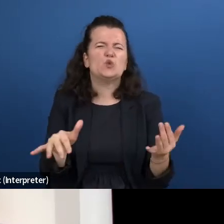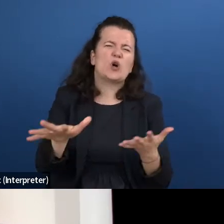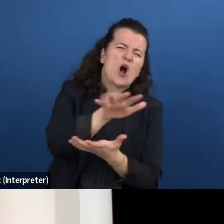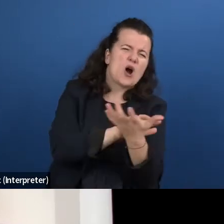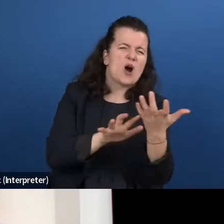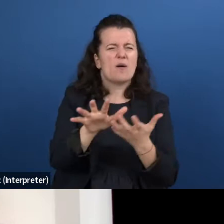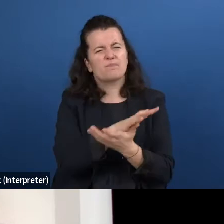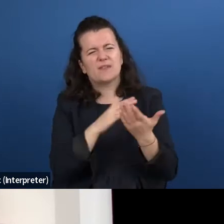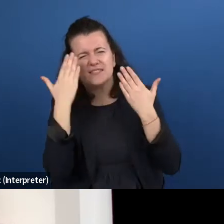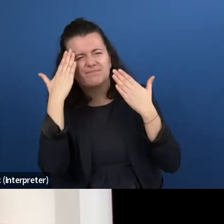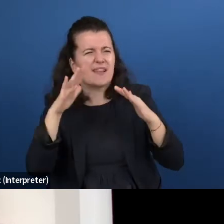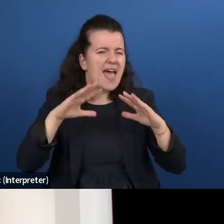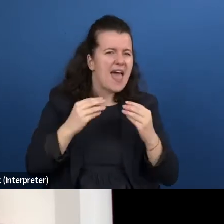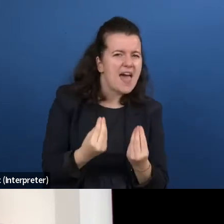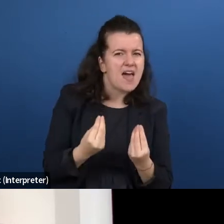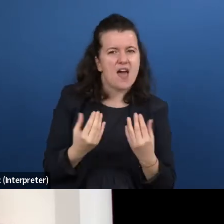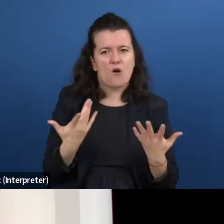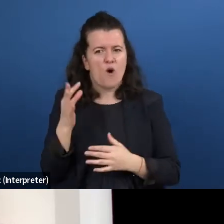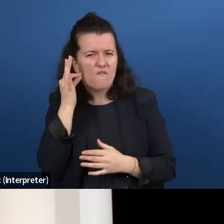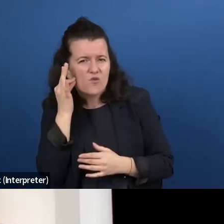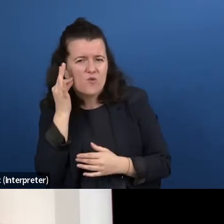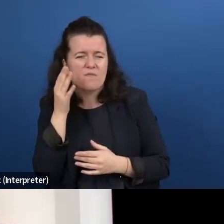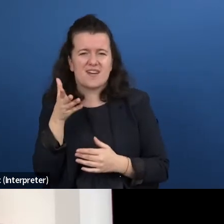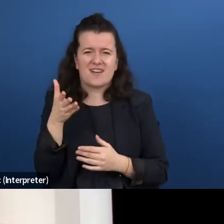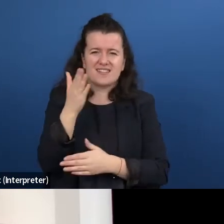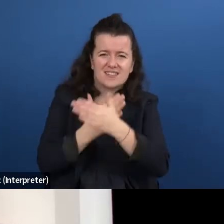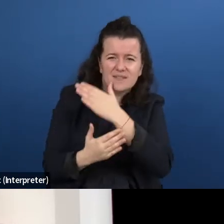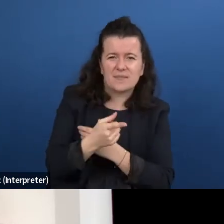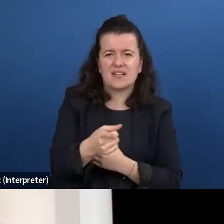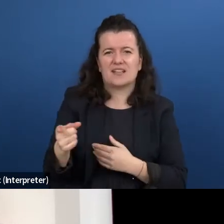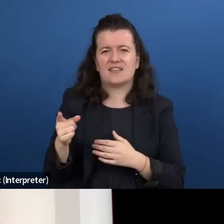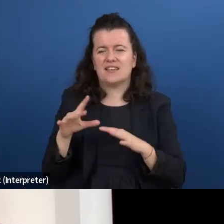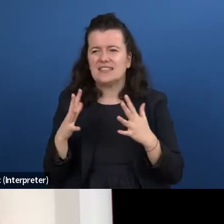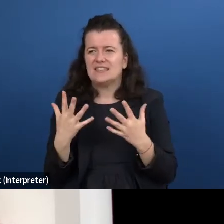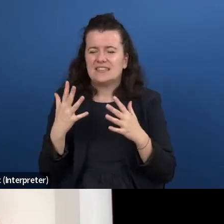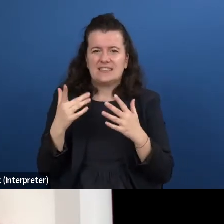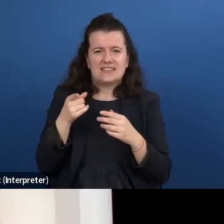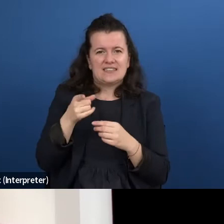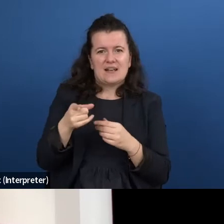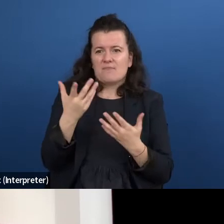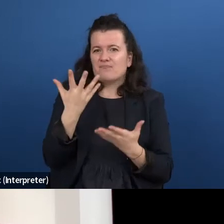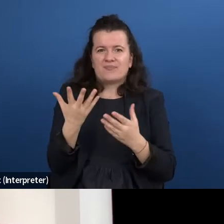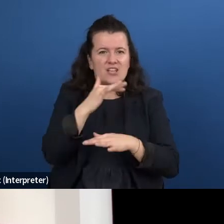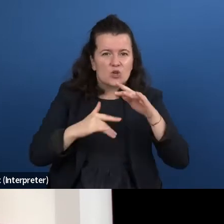organising actions, discussion groups and in direct interviews with women victims of violence.